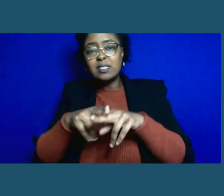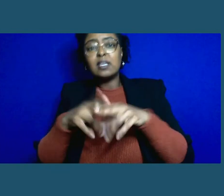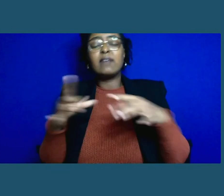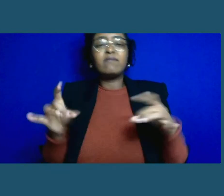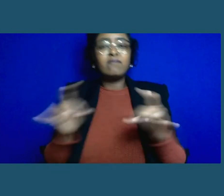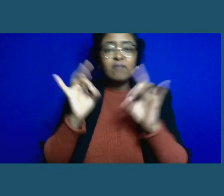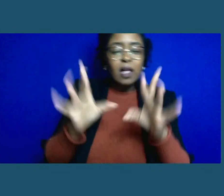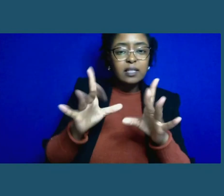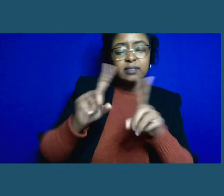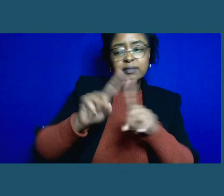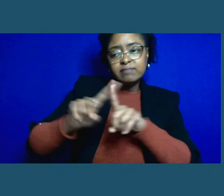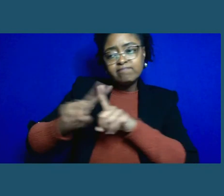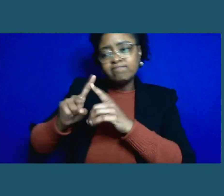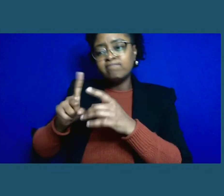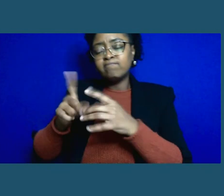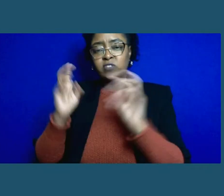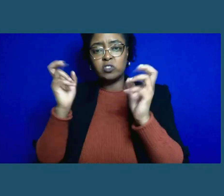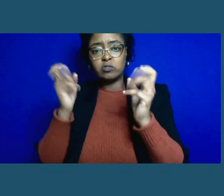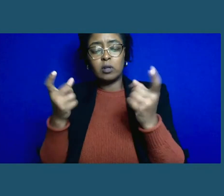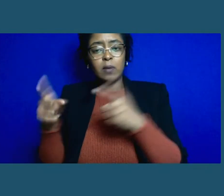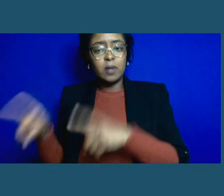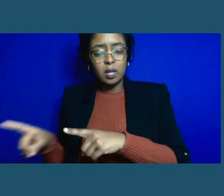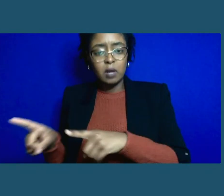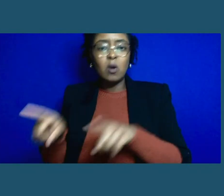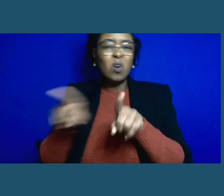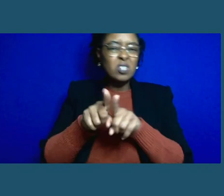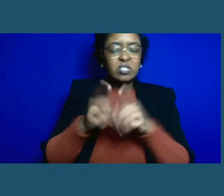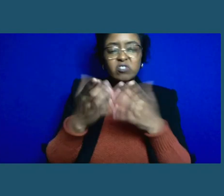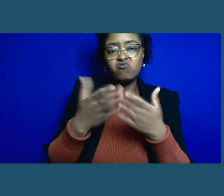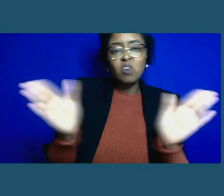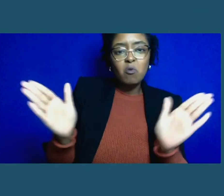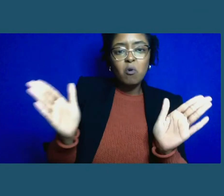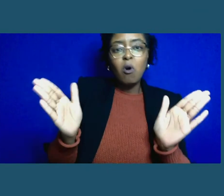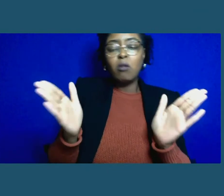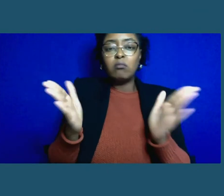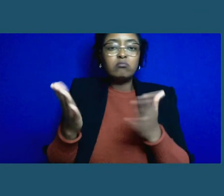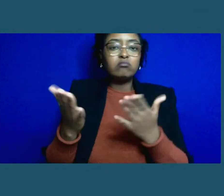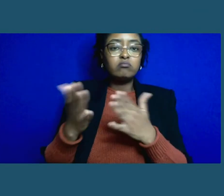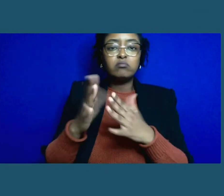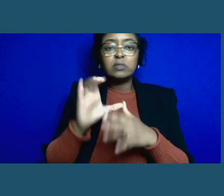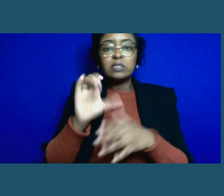violence. And just generally